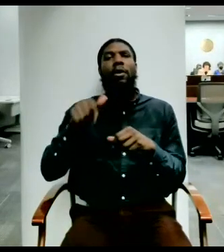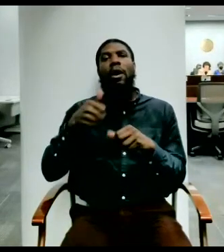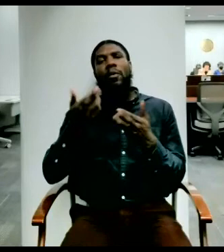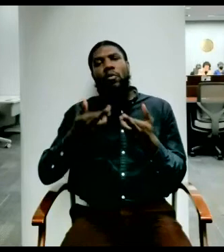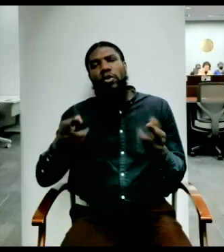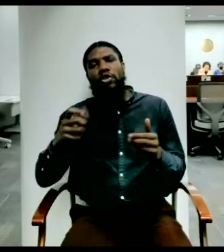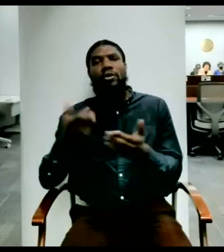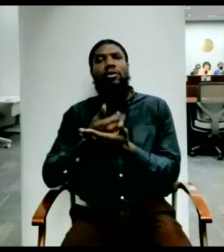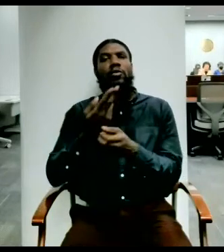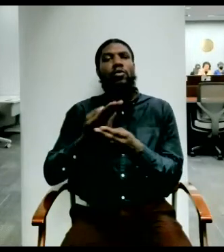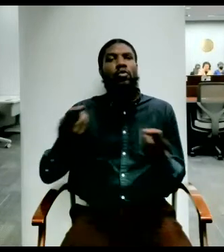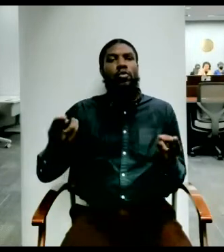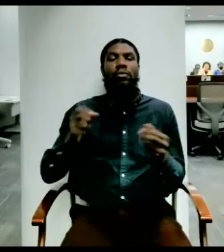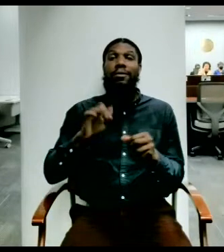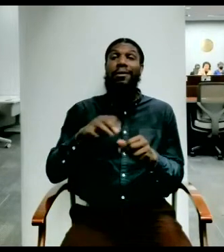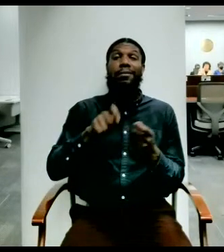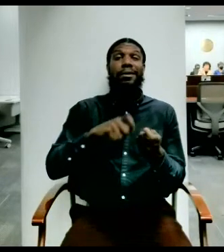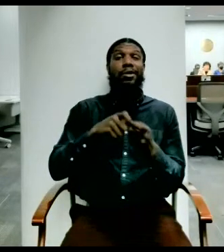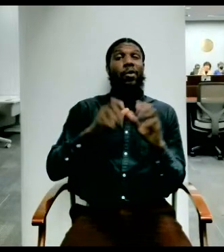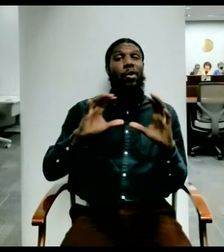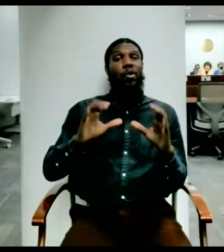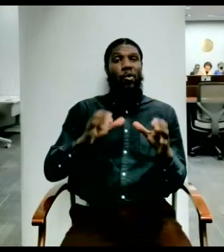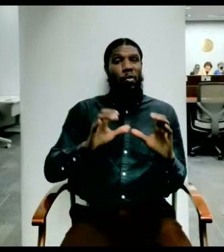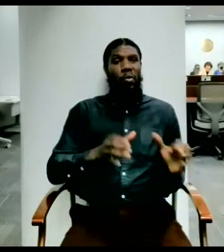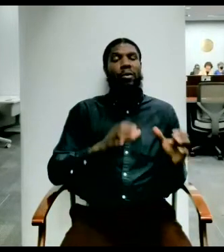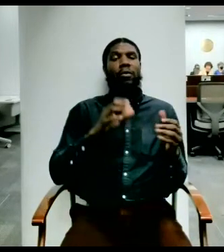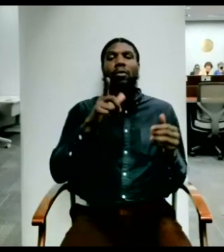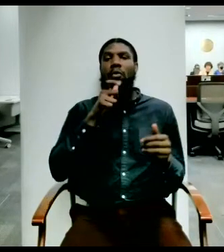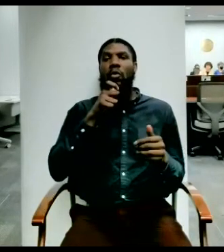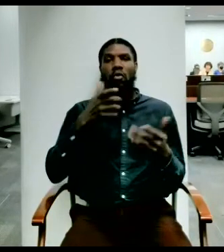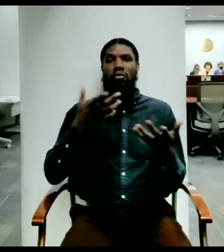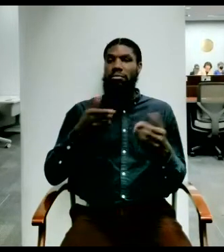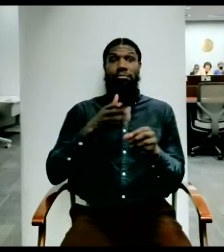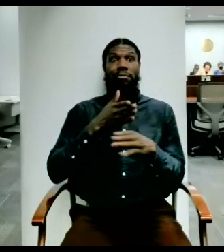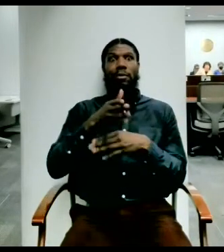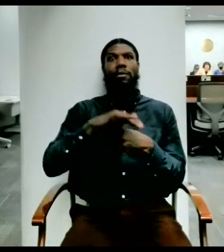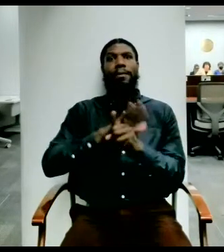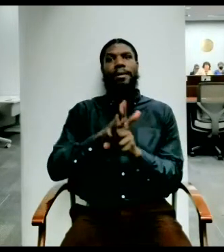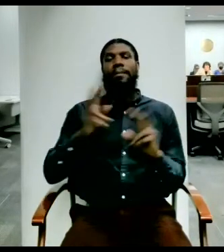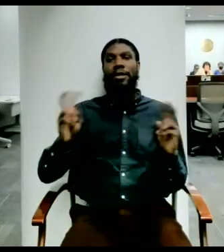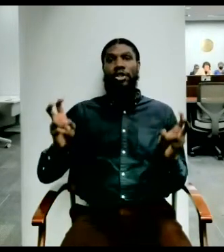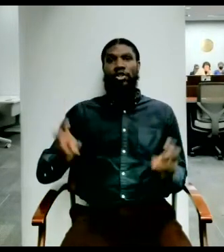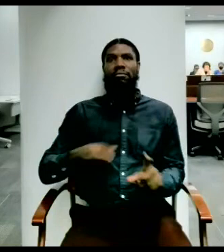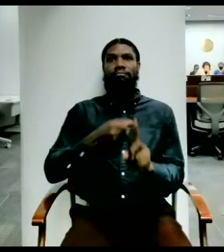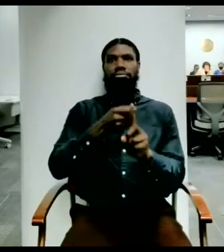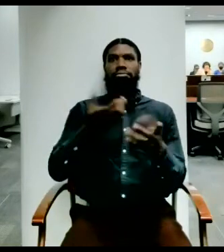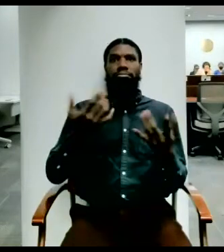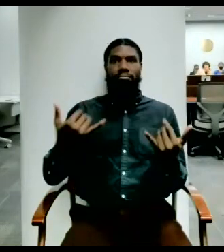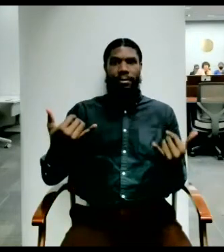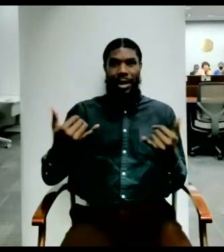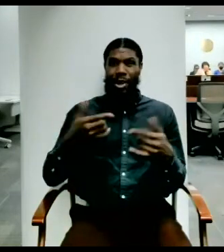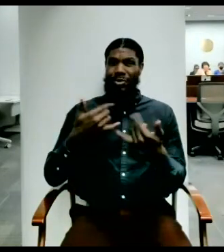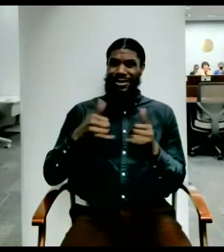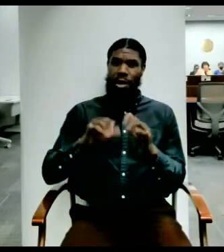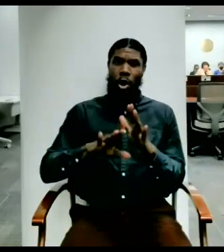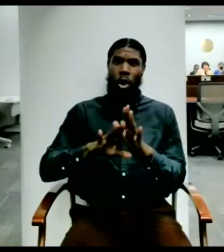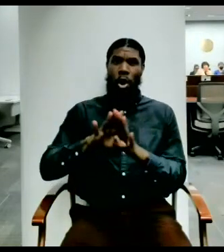there is certain groups um or post pandemic issues that are now arising that we can be looking at.